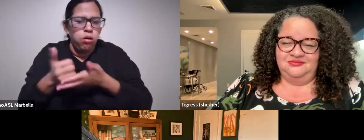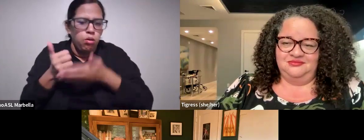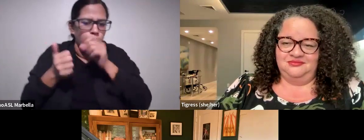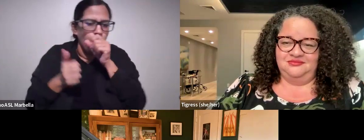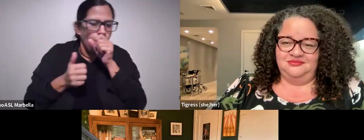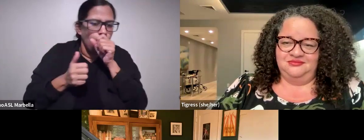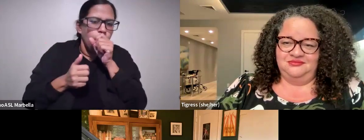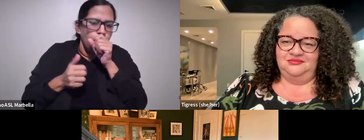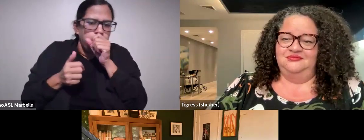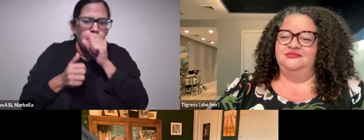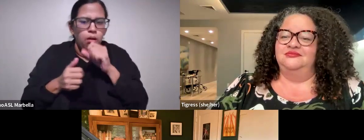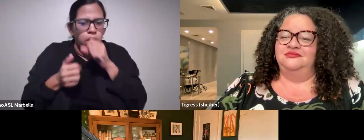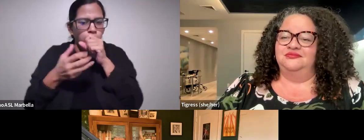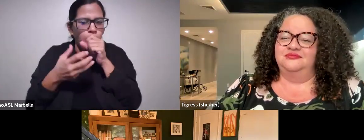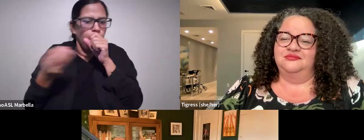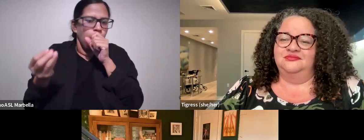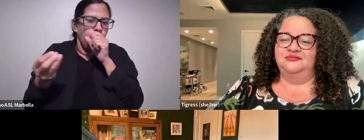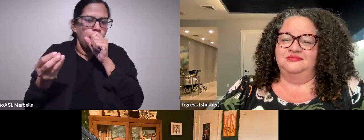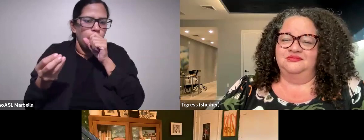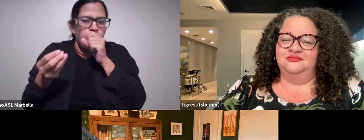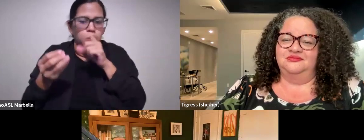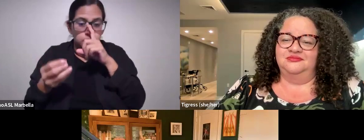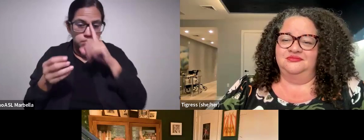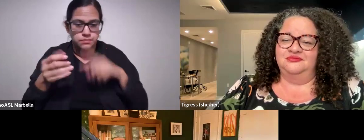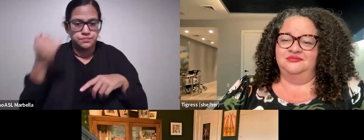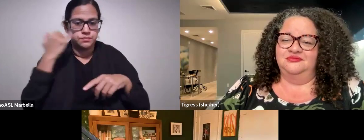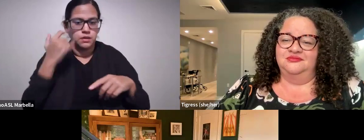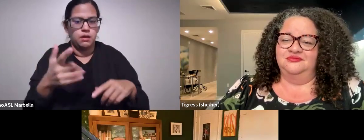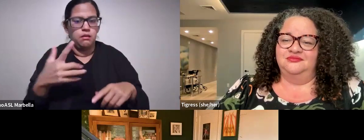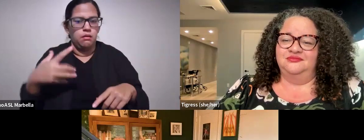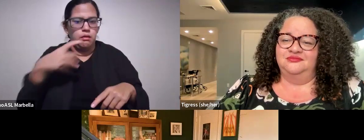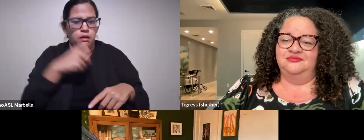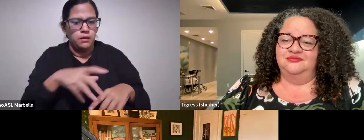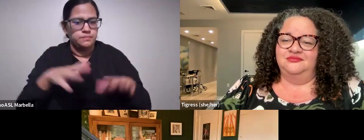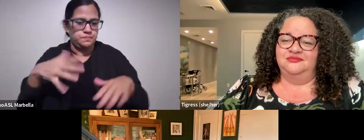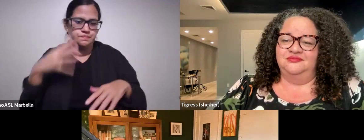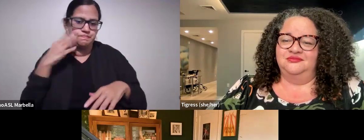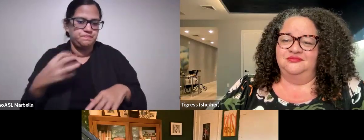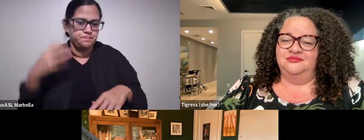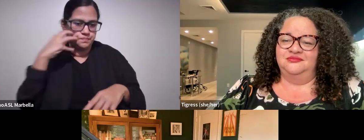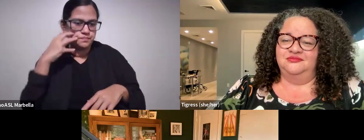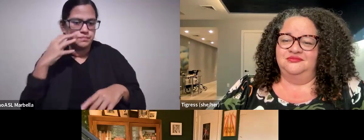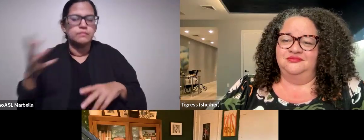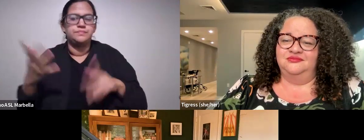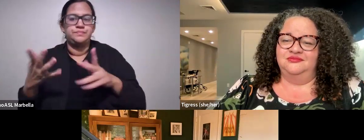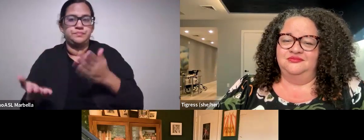And I would say if you are guessing and you have not been fat, chances are fat people have also made that guess and tried that thing.